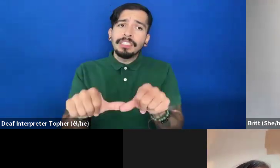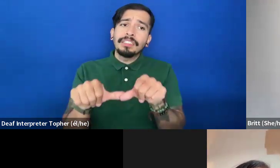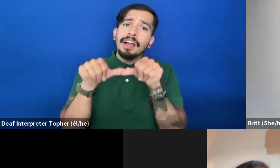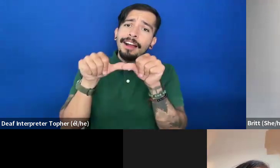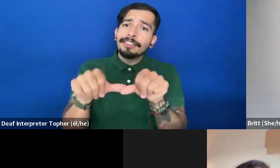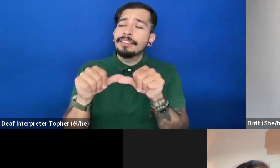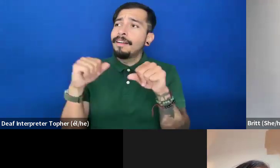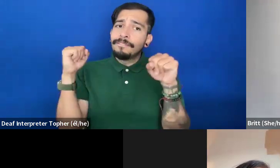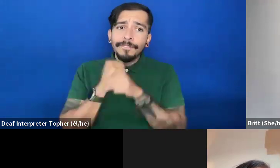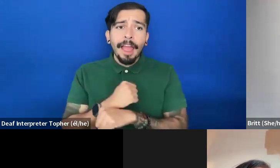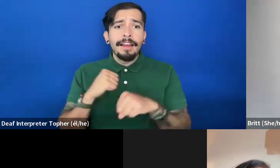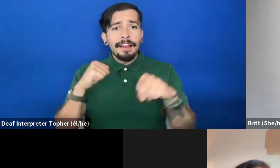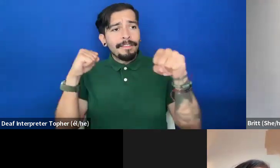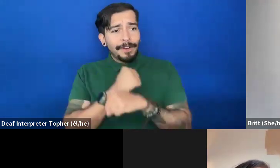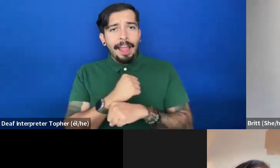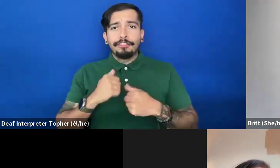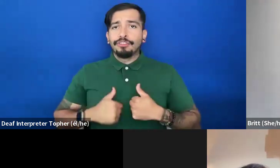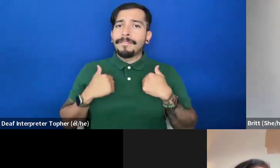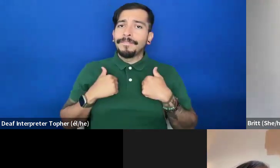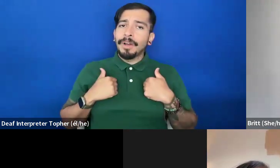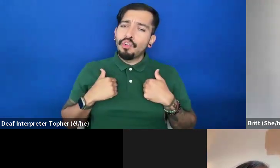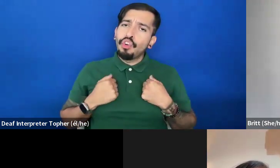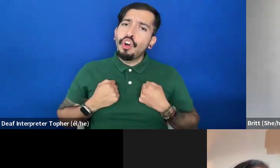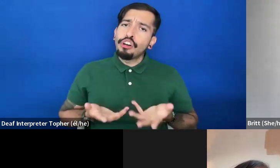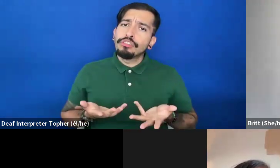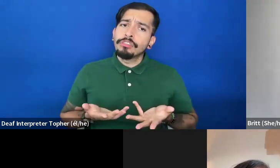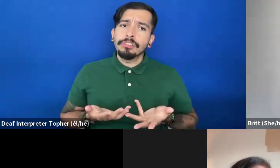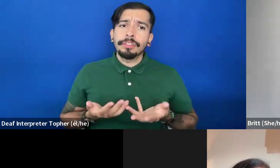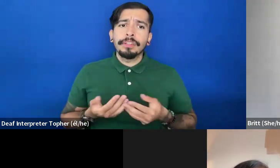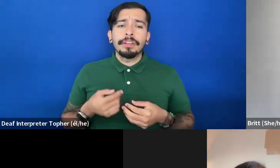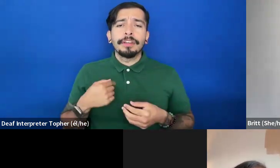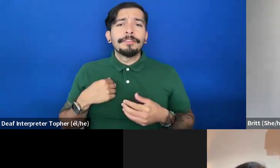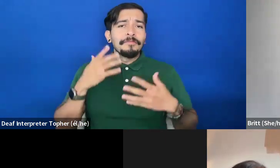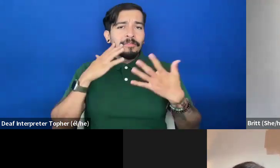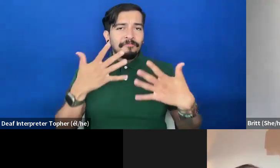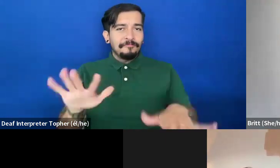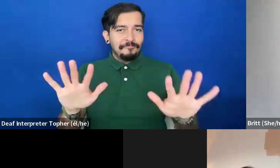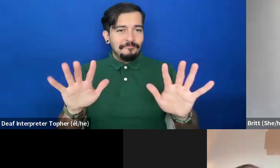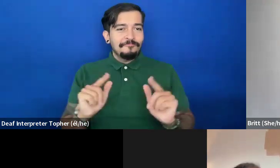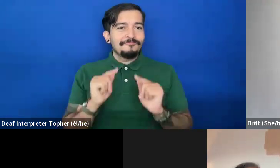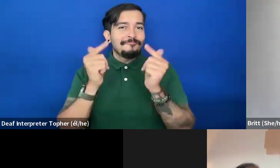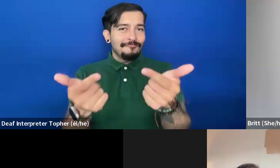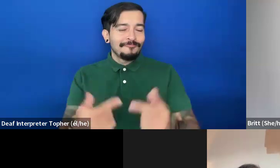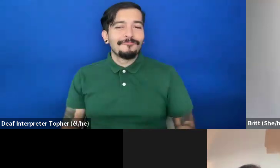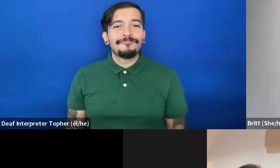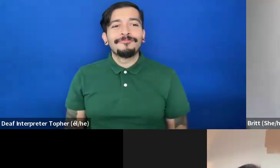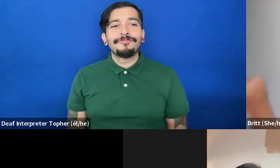So I'll, I'll leave it at that 'cause my dog wants me-- [BRITTANIE HERNANDEZ-WILSON] Oh, Maria. Maria, Maria, whole sermon.